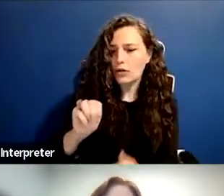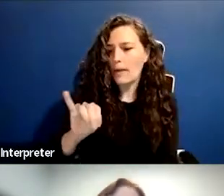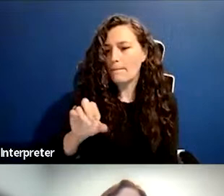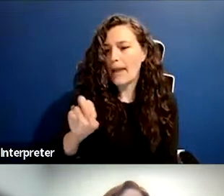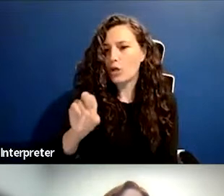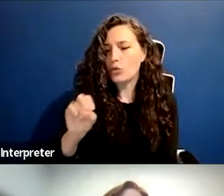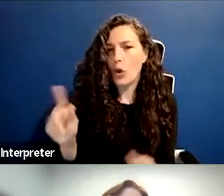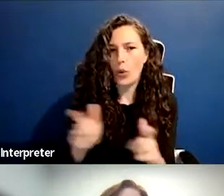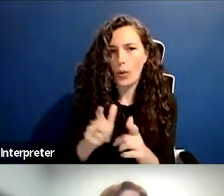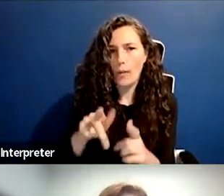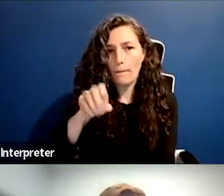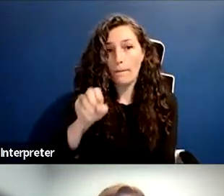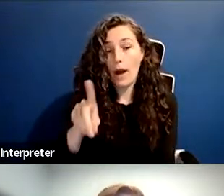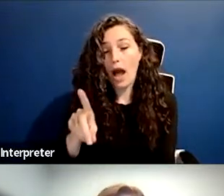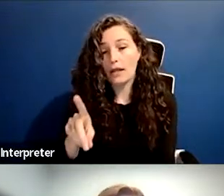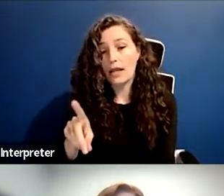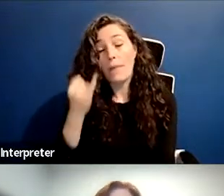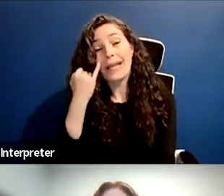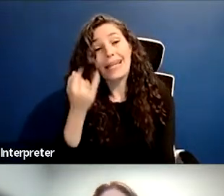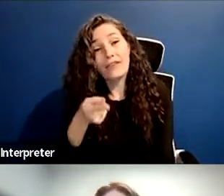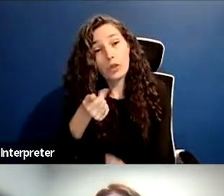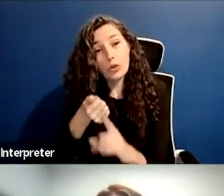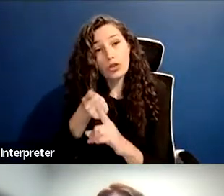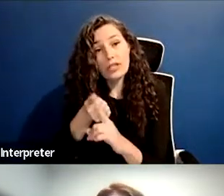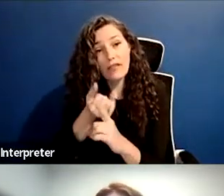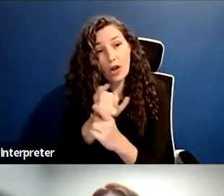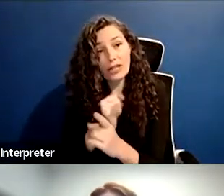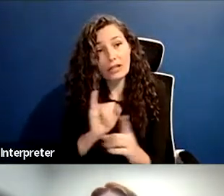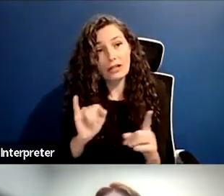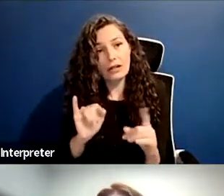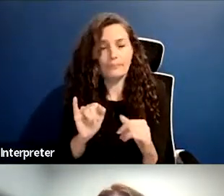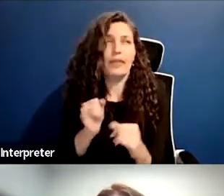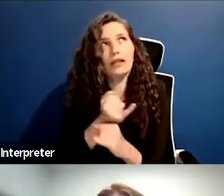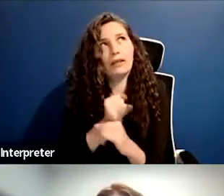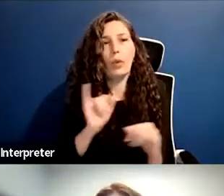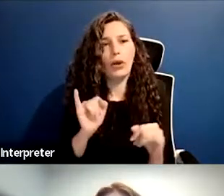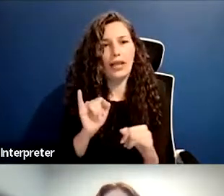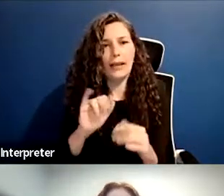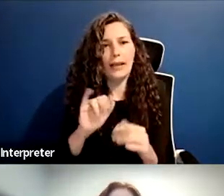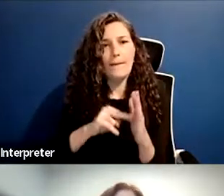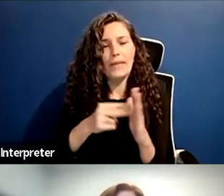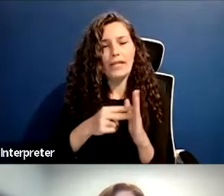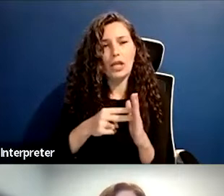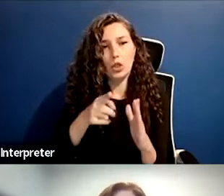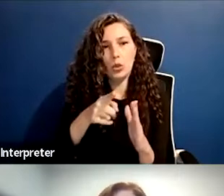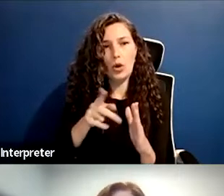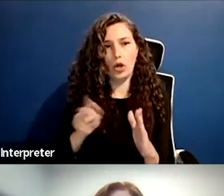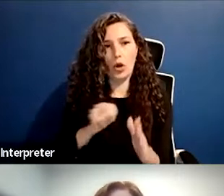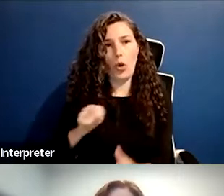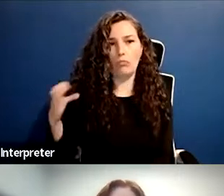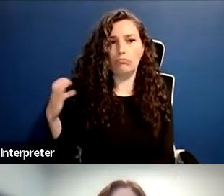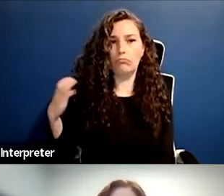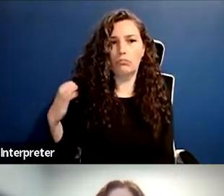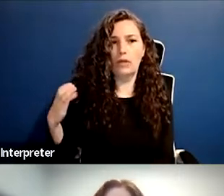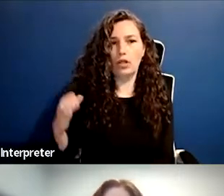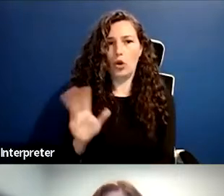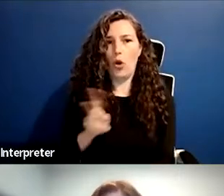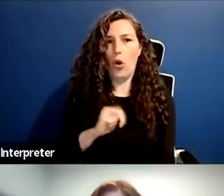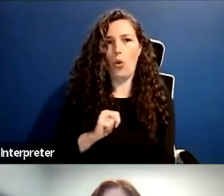if you are employing yourself through your own corporation, through your own company, your project will be subject to a little bit of heightened review